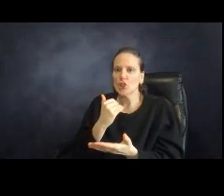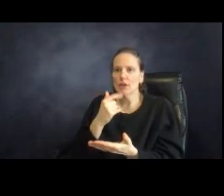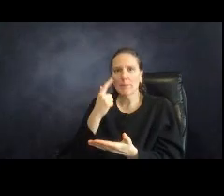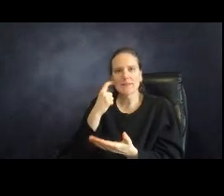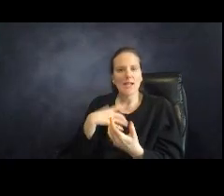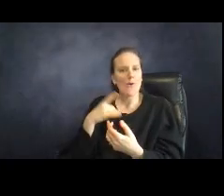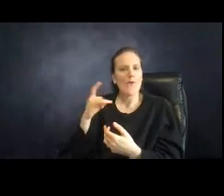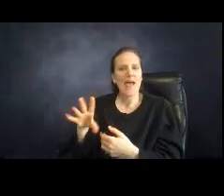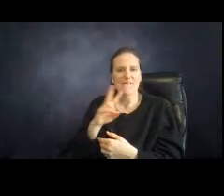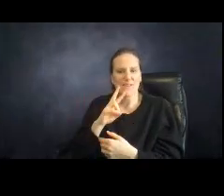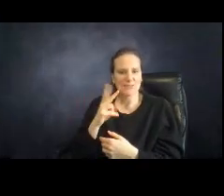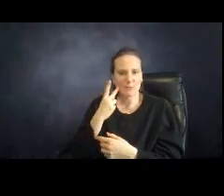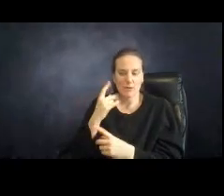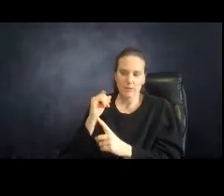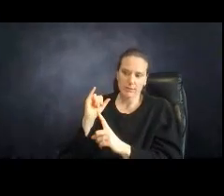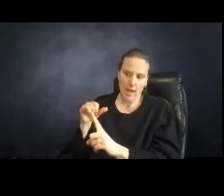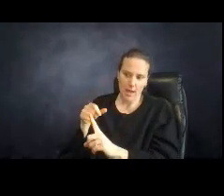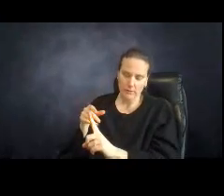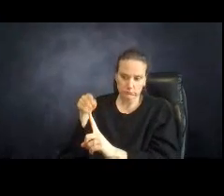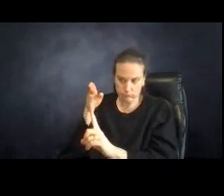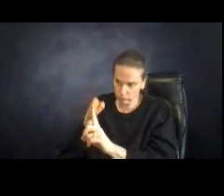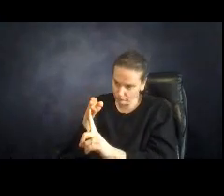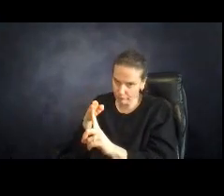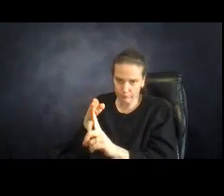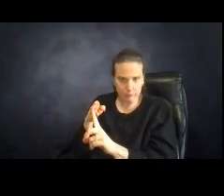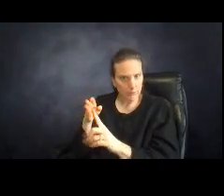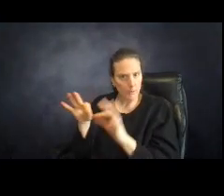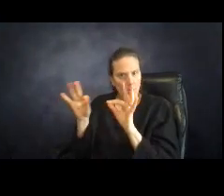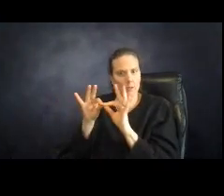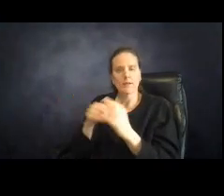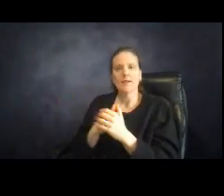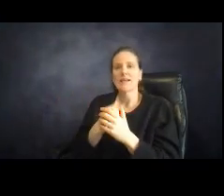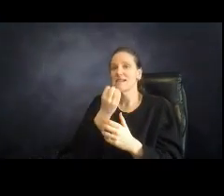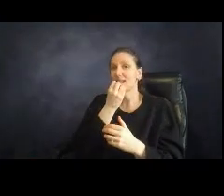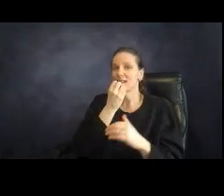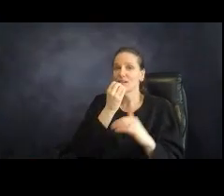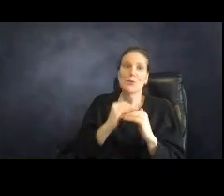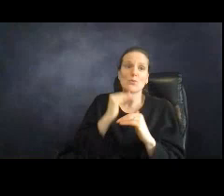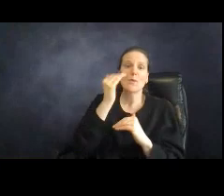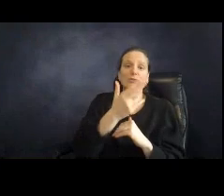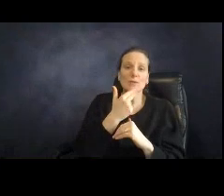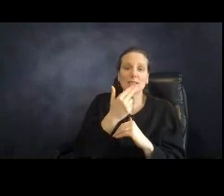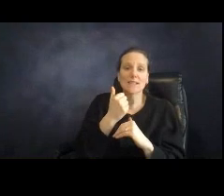And that's really the ticket. So when we overeat sweet, we actually lose that taste for bitter.